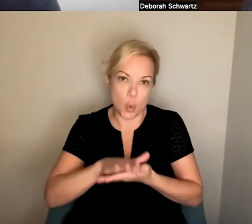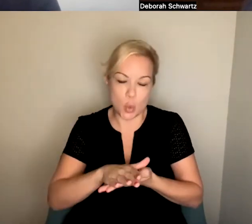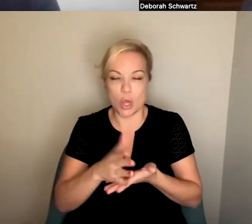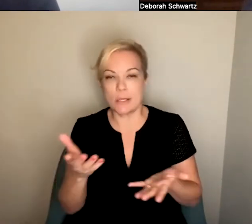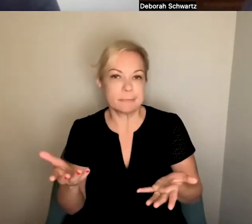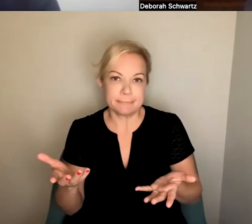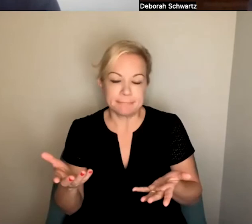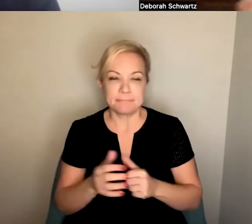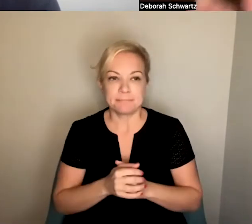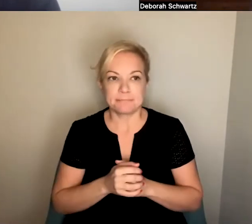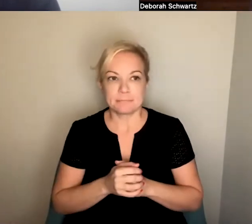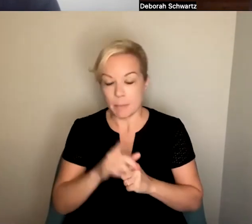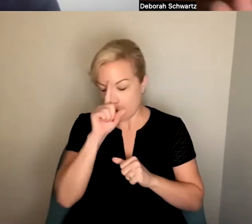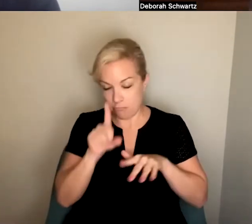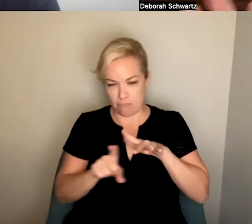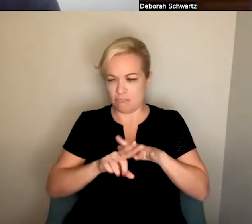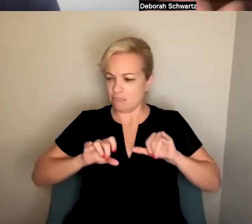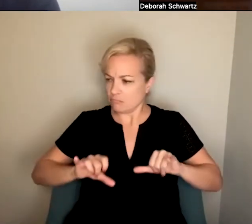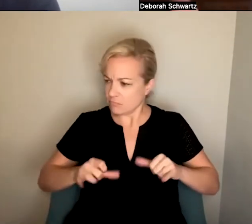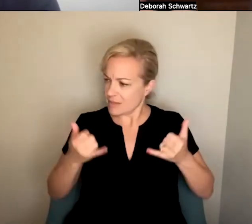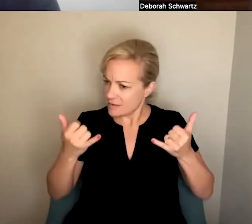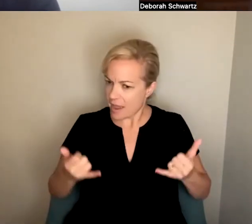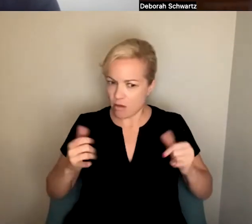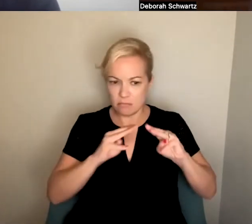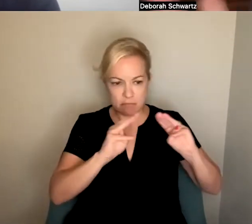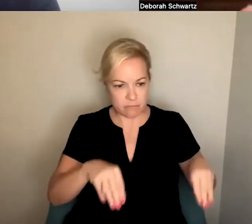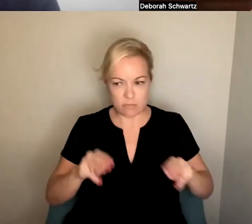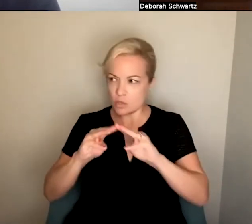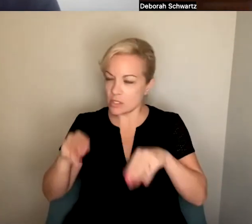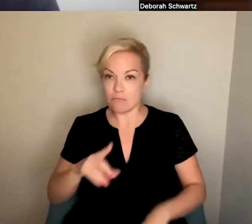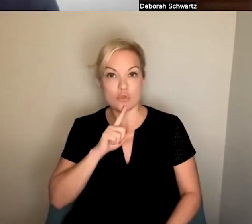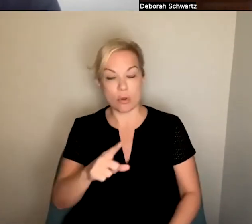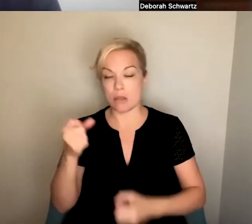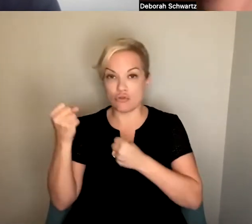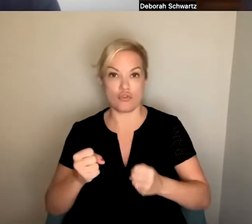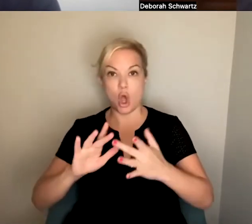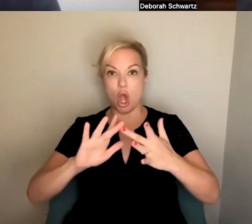occurred to me that now that museums have so much more of an online presence because of the- again